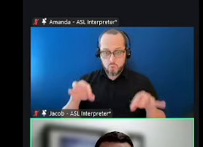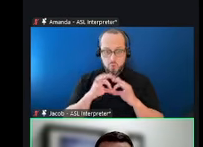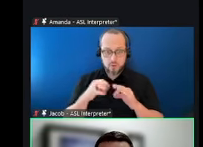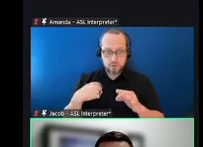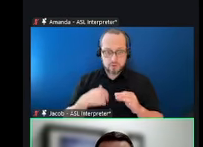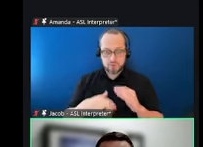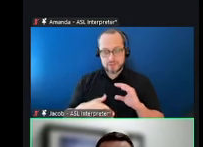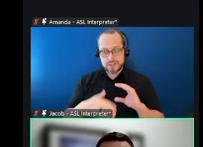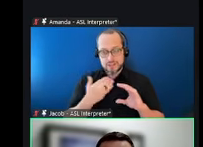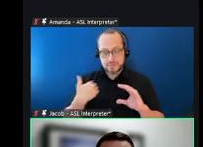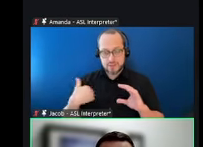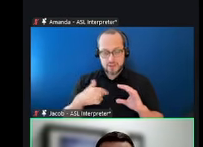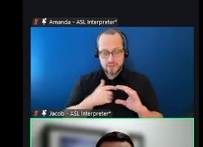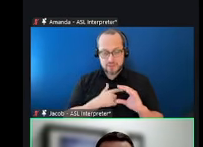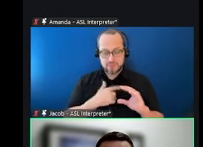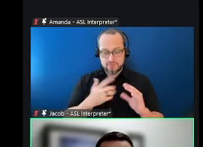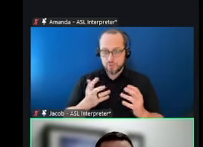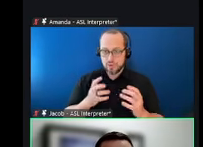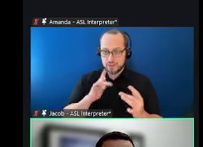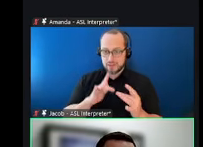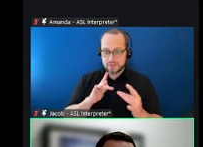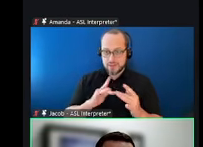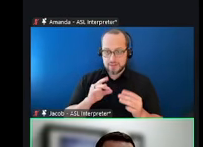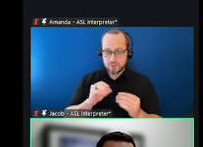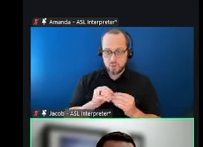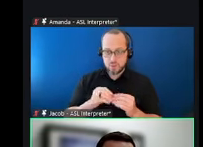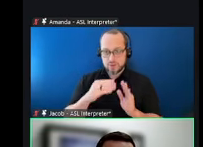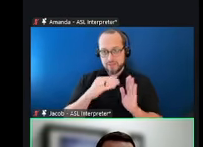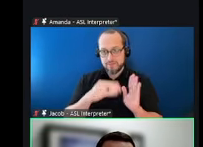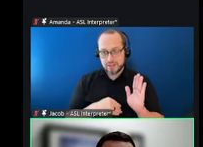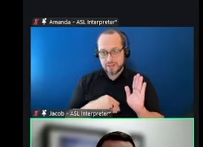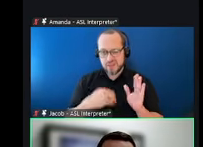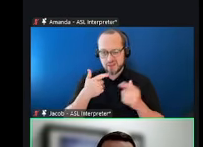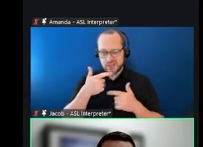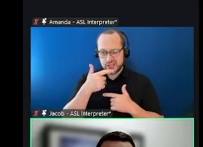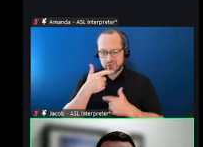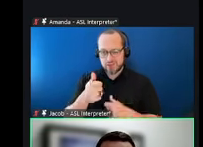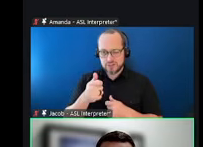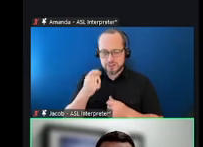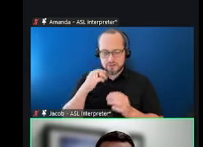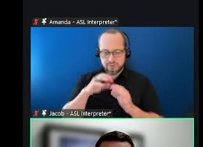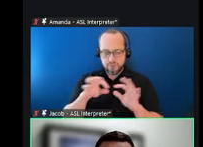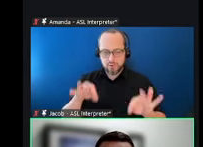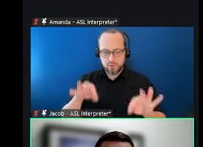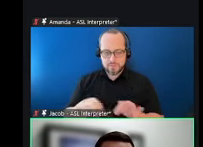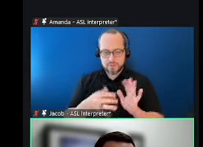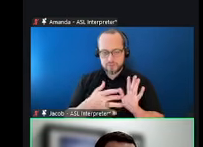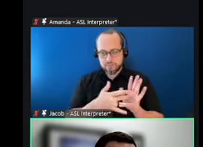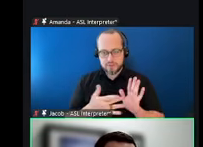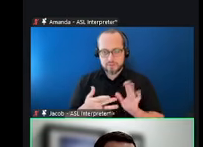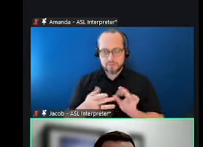you see or fill out the organizational interest form that's linked here. Uh we believe this is a